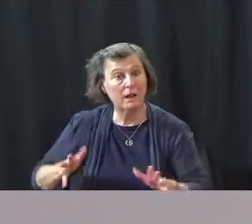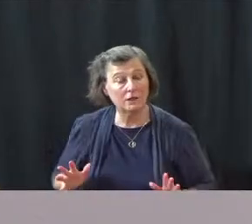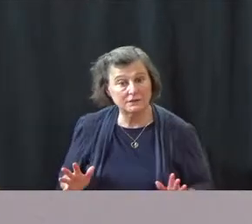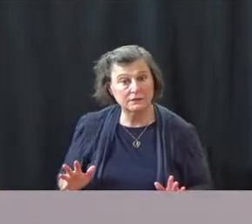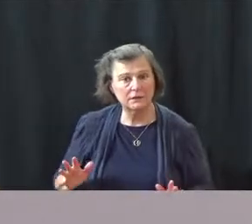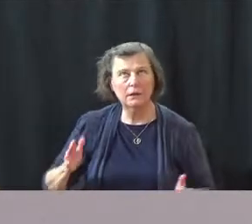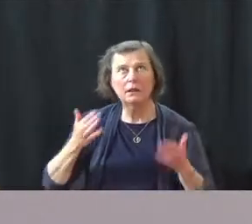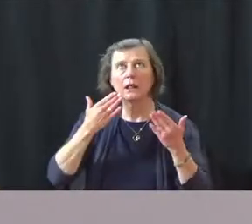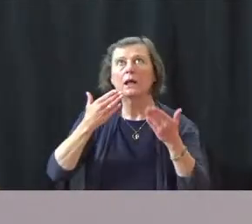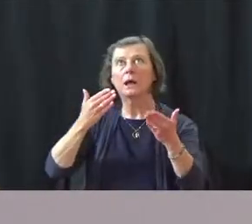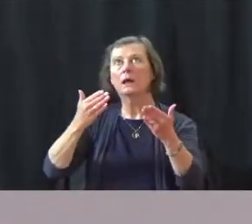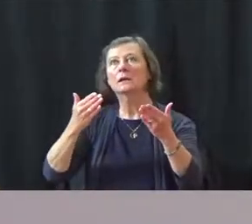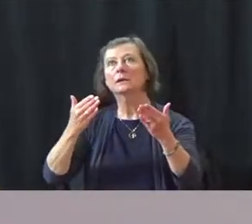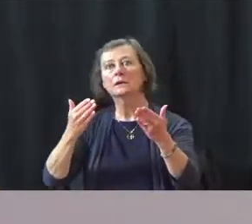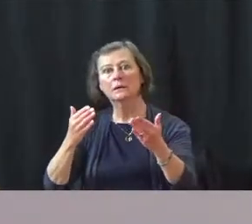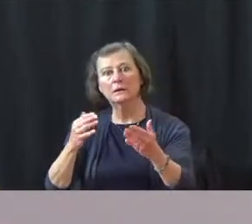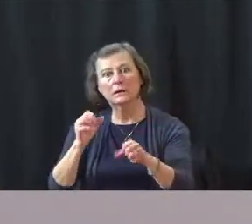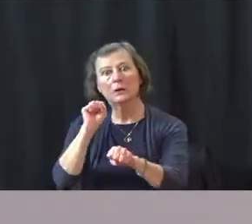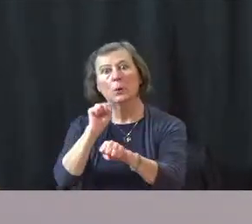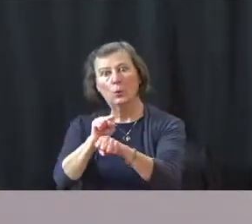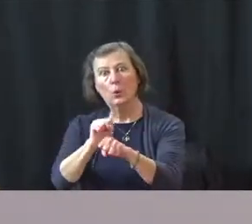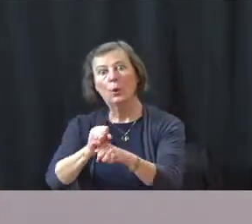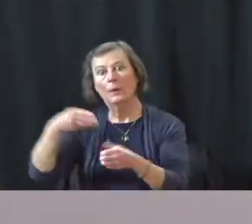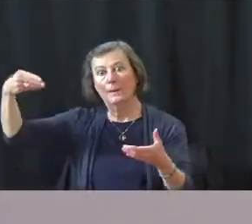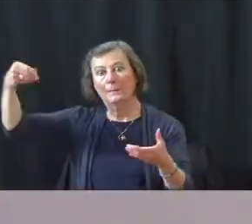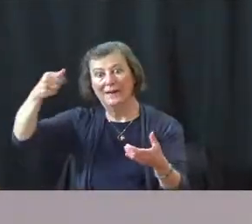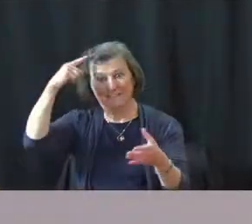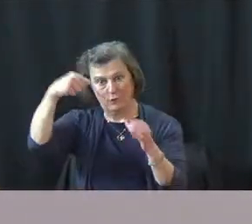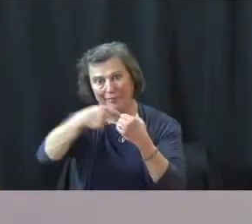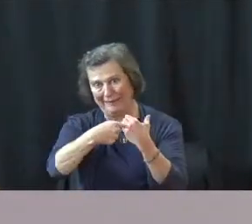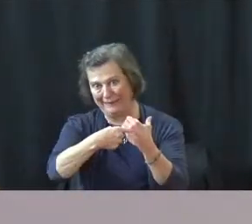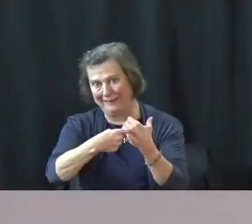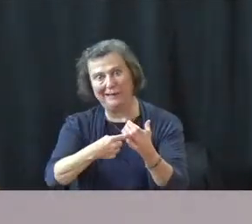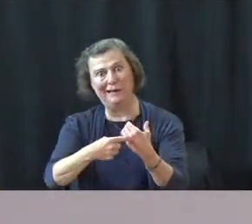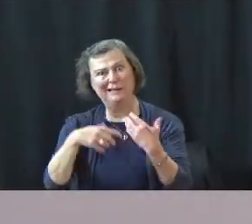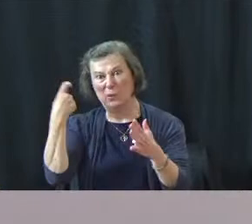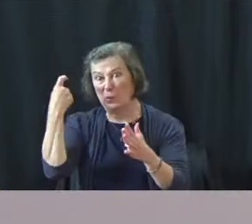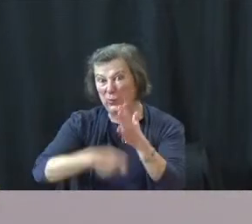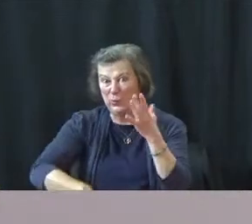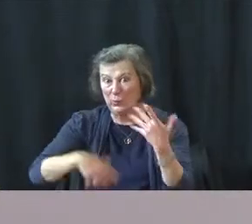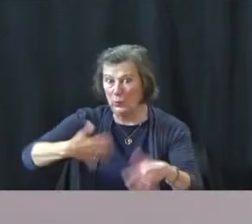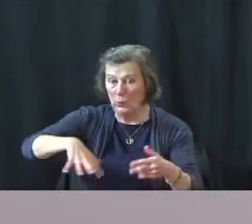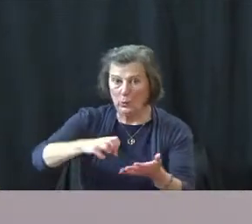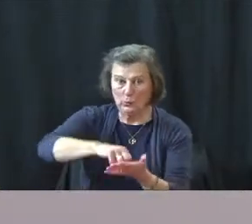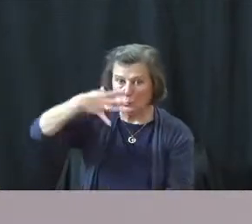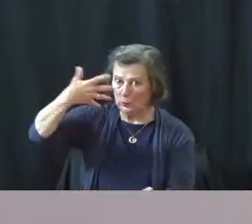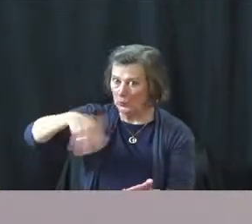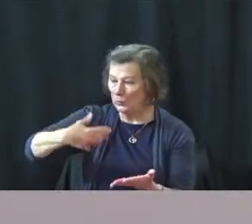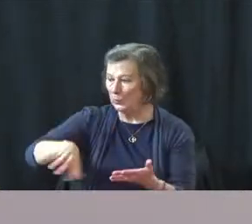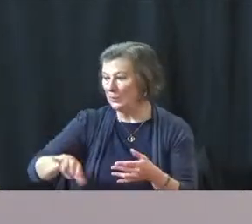Thank god work paid for this thing (what it costs!).